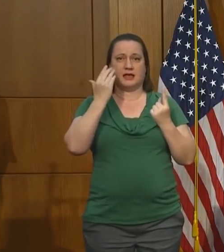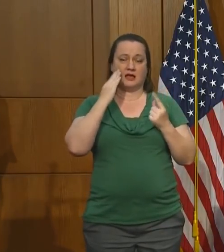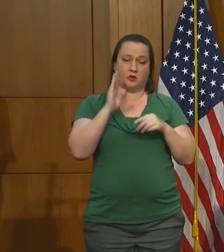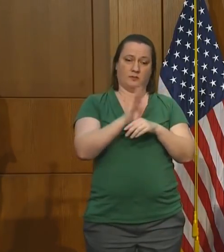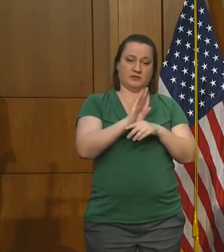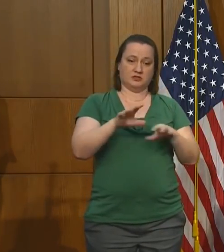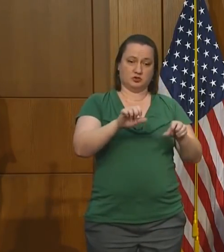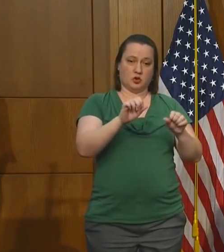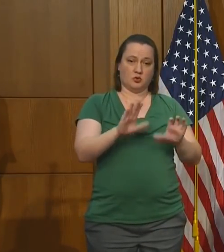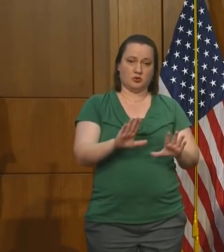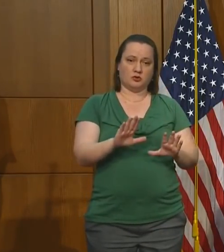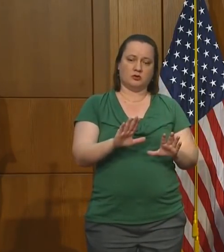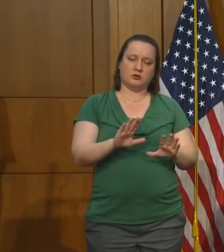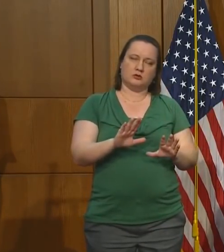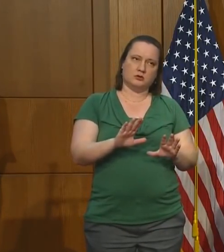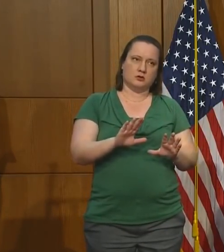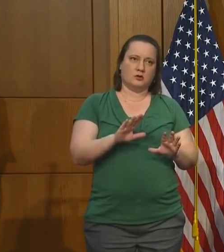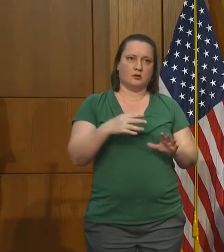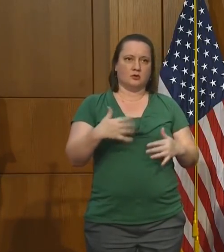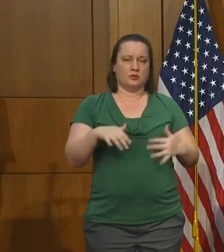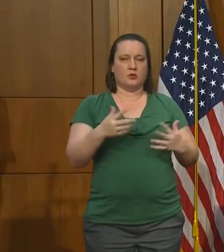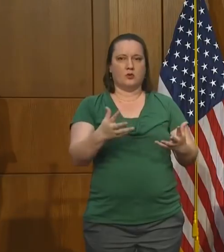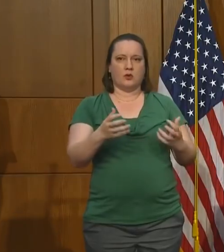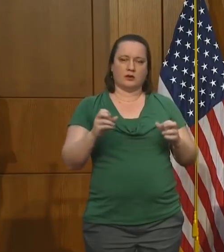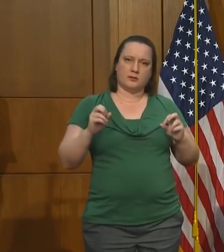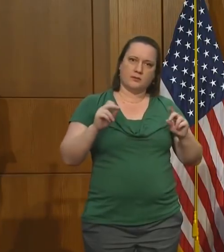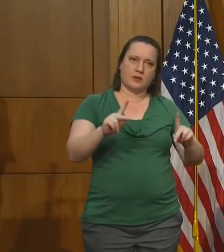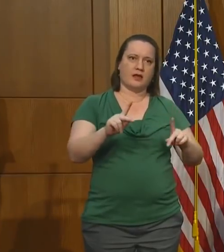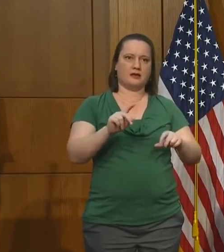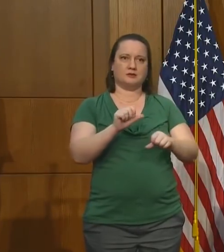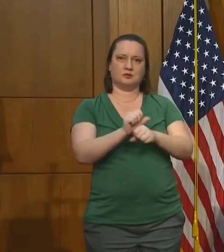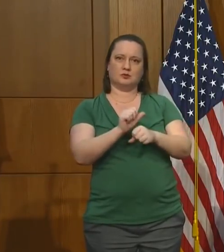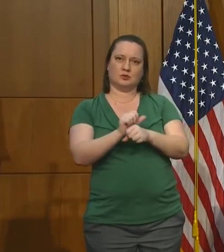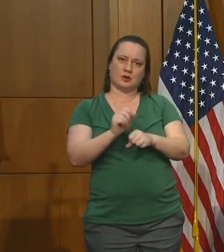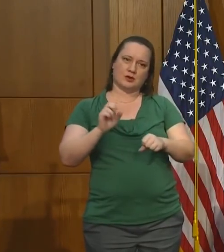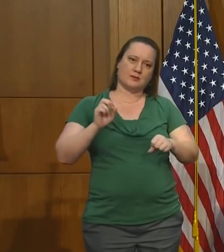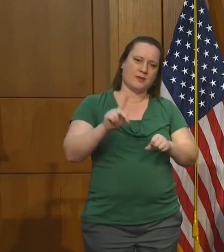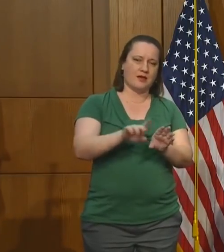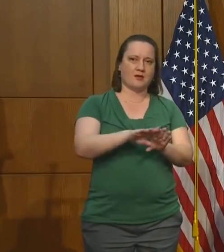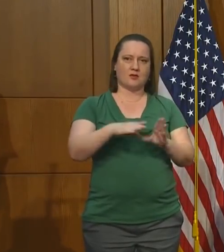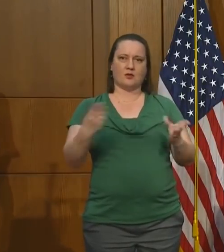BUT I ALSO APPRECIATE THE BUSINESSES OF FOR YOUR UNDERSTAND AND ANOTHER AS A